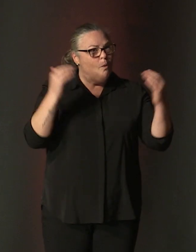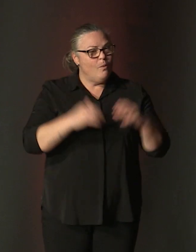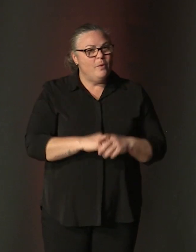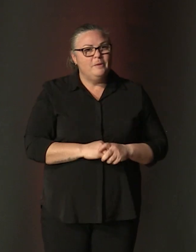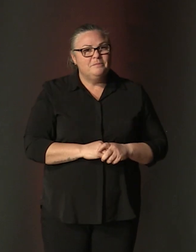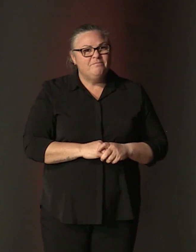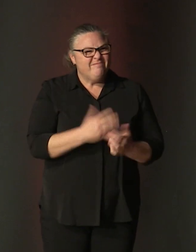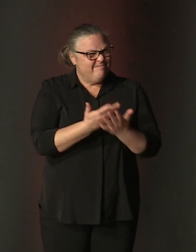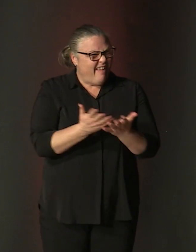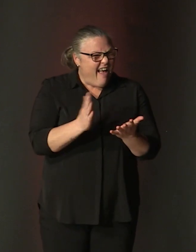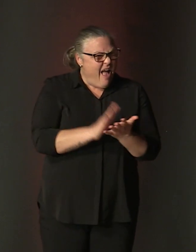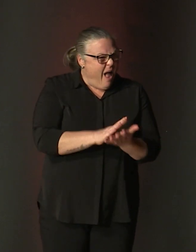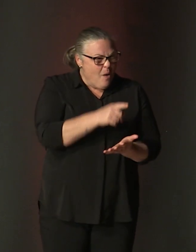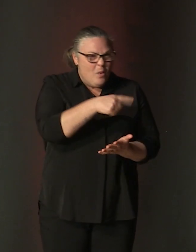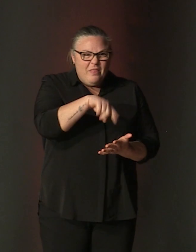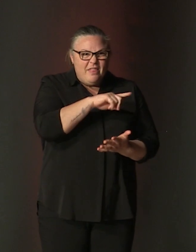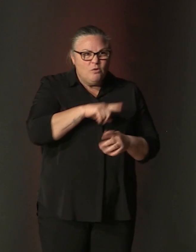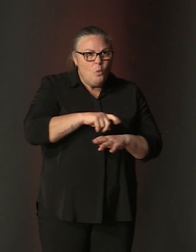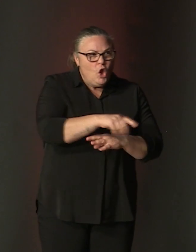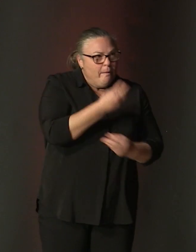We investigated the gut of superworms.